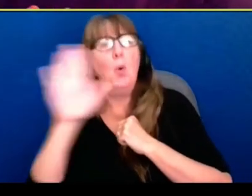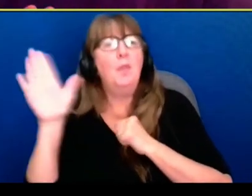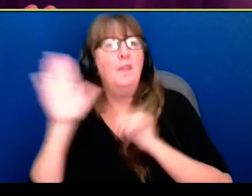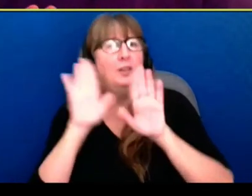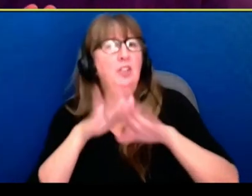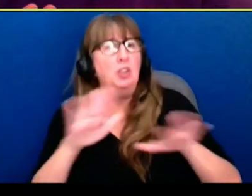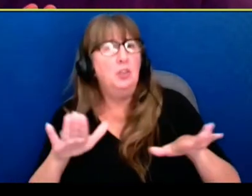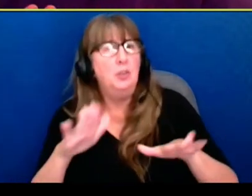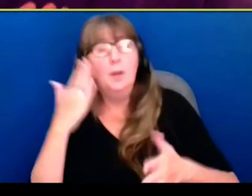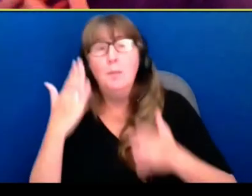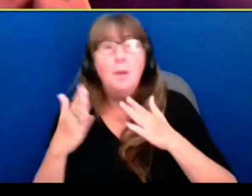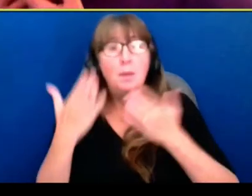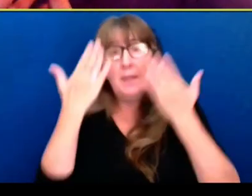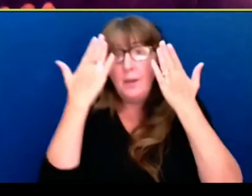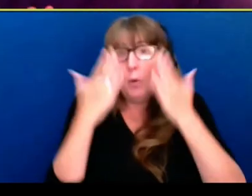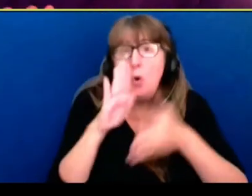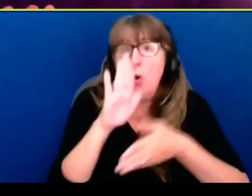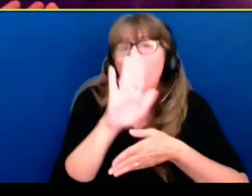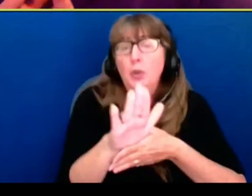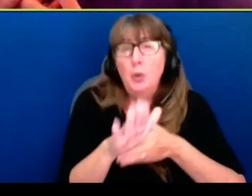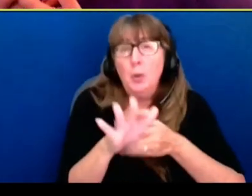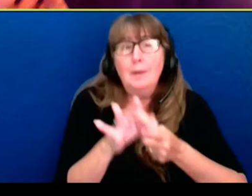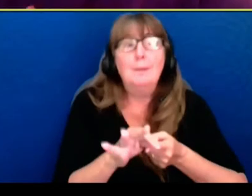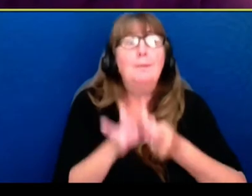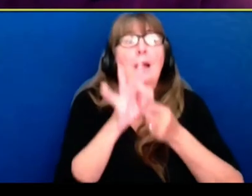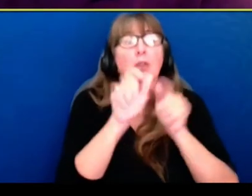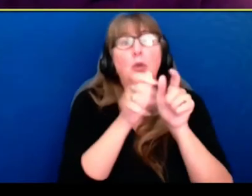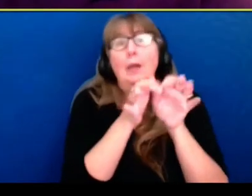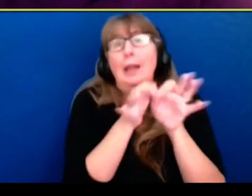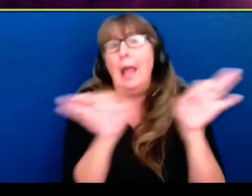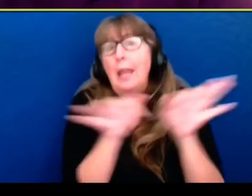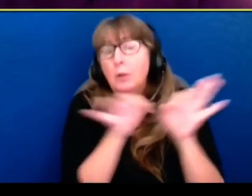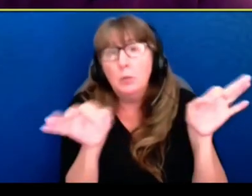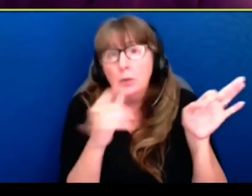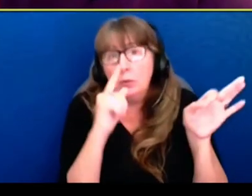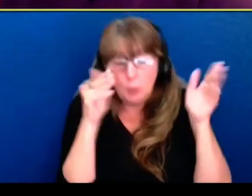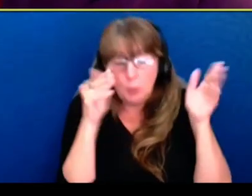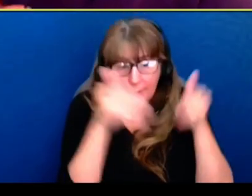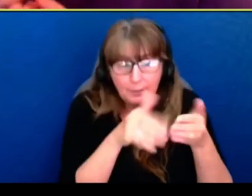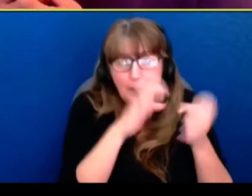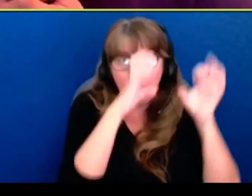technical language. They can be helpful, they can provide lots of information to you, and